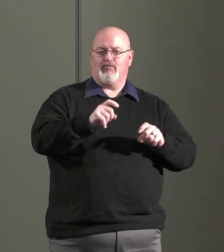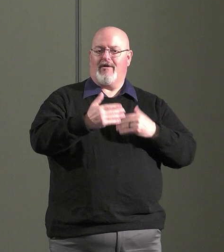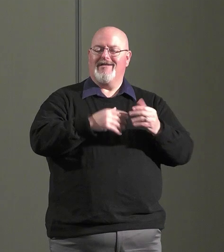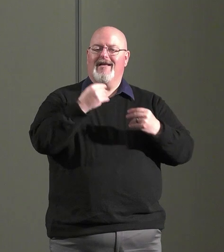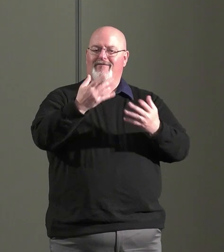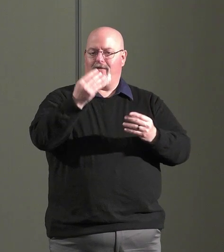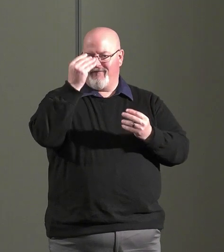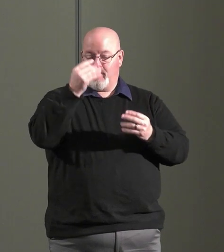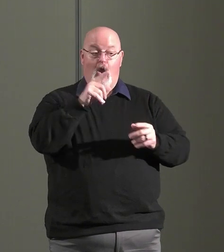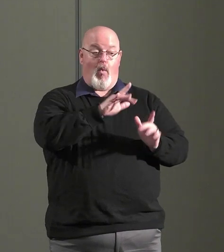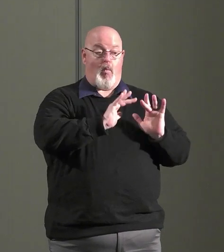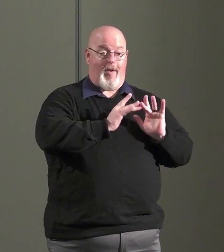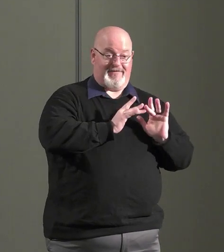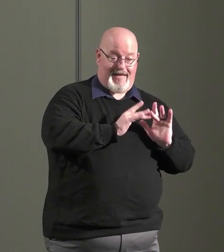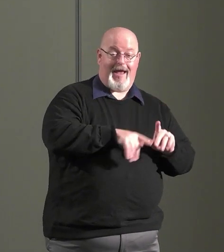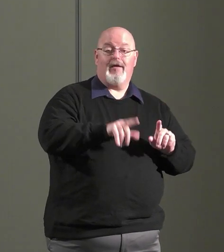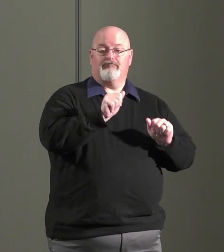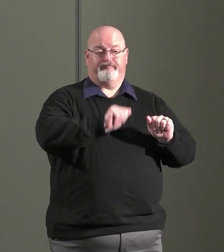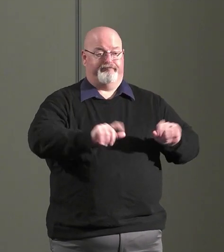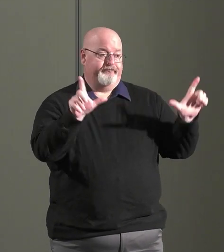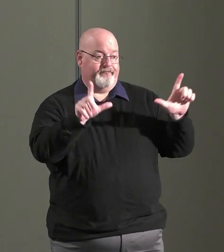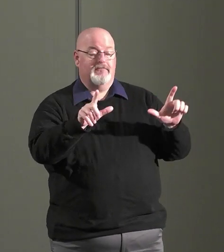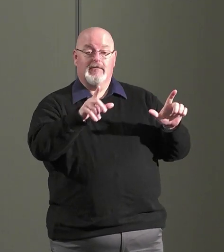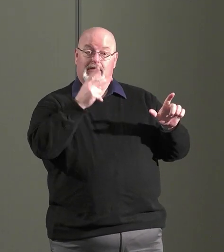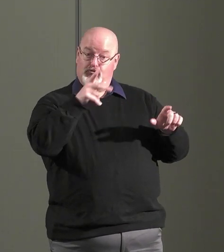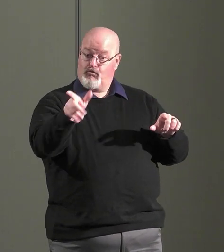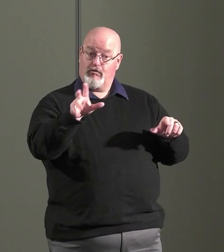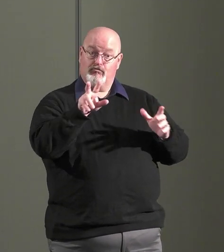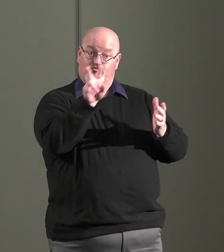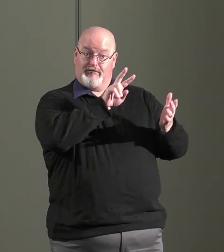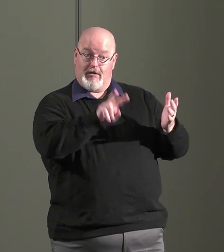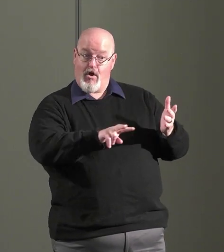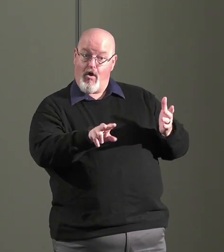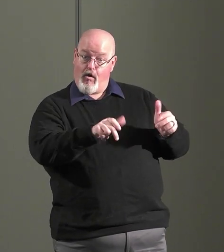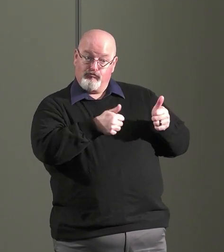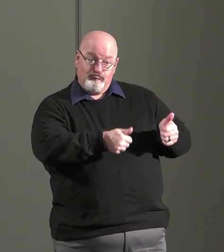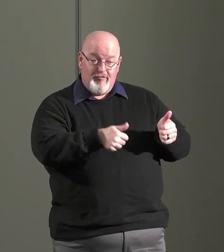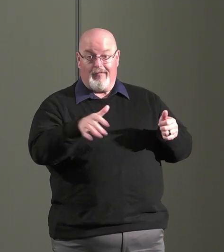go to the website and look it up and see if your screen reader is doing well or not in the basic